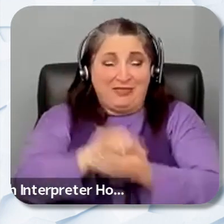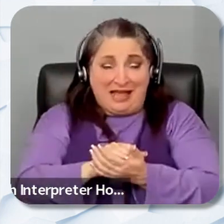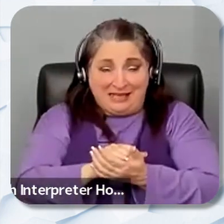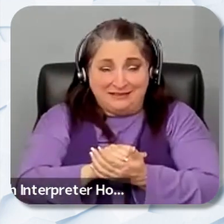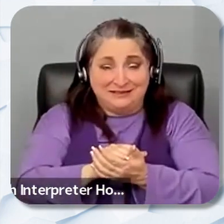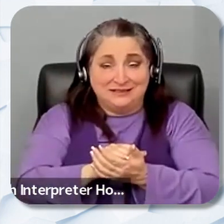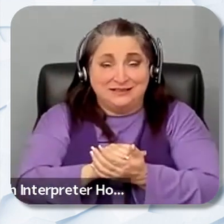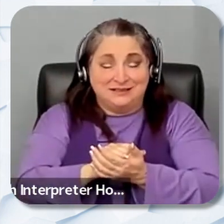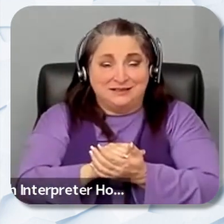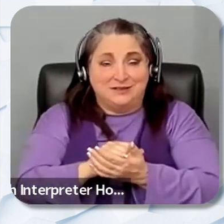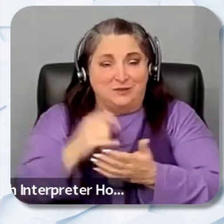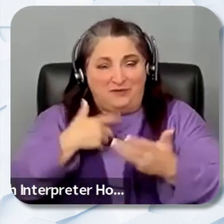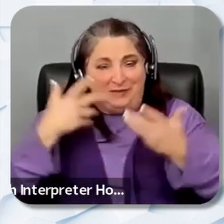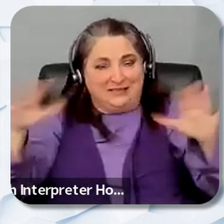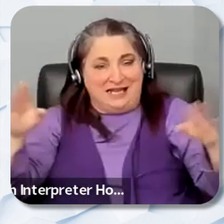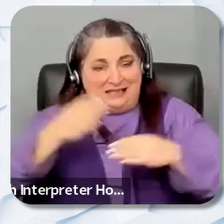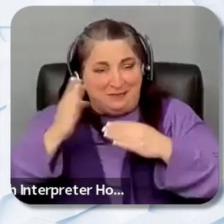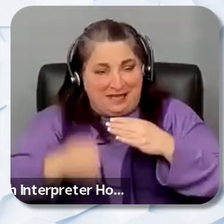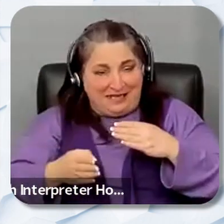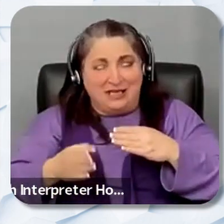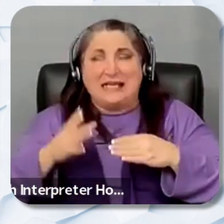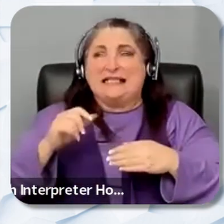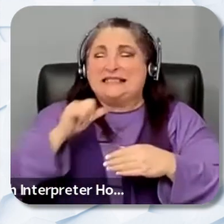It's not really that they've been submitted. So they've been completed. What we're asking